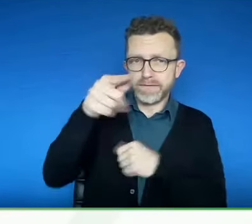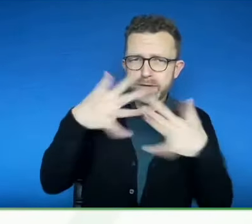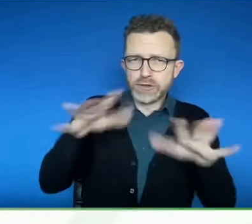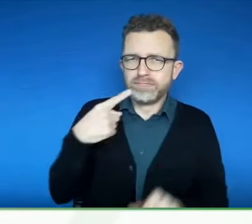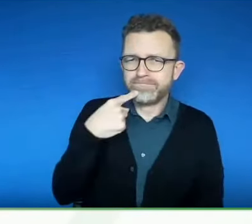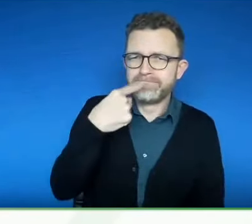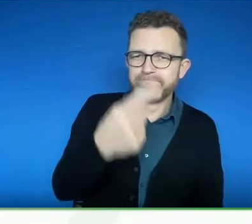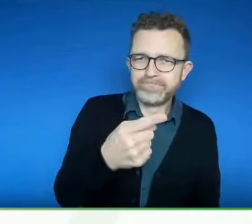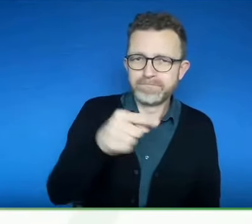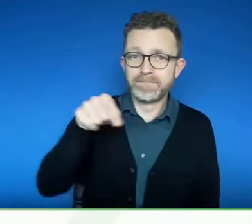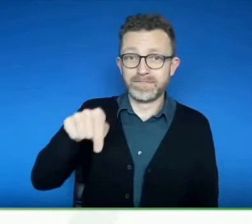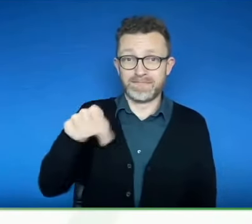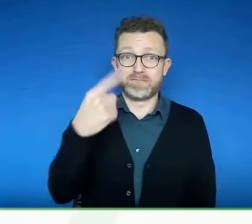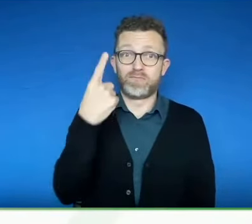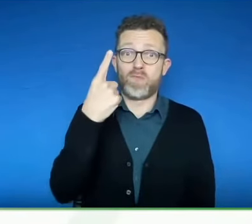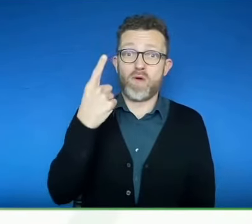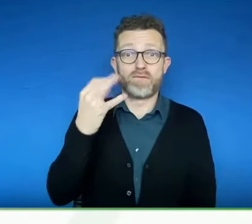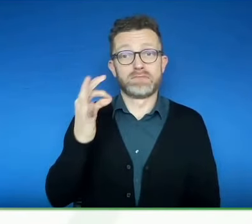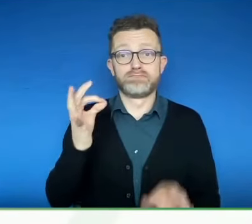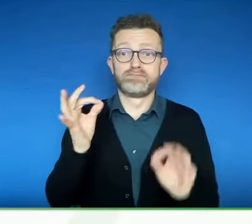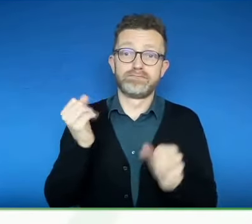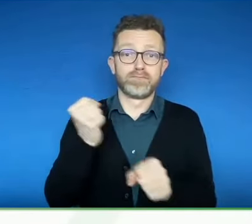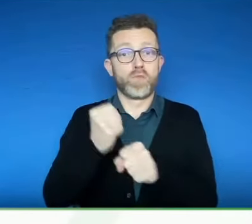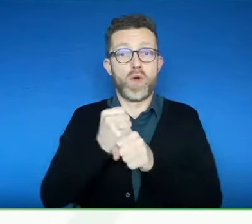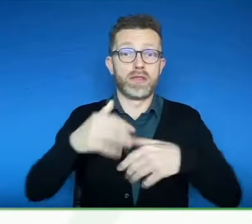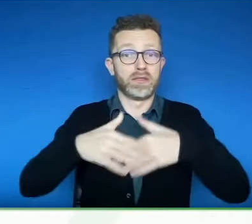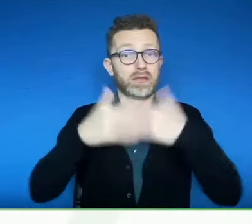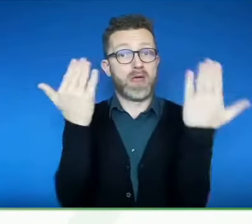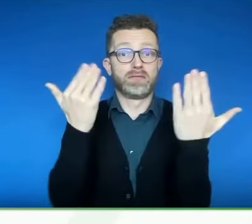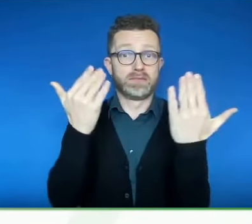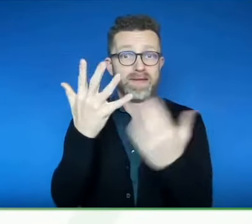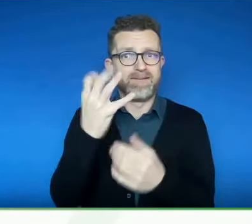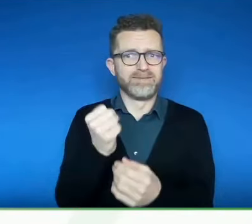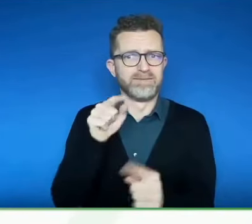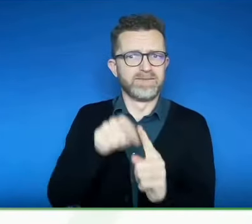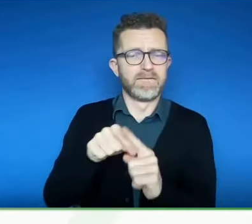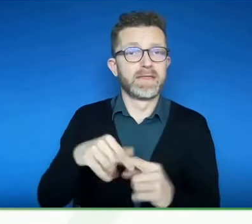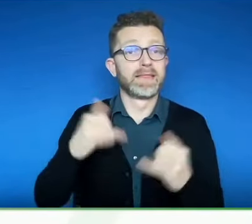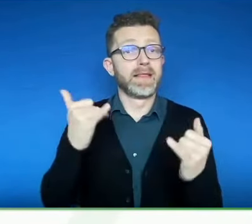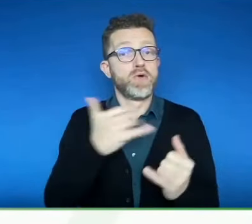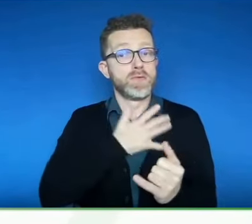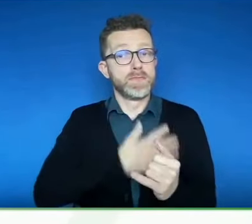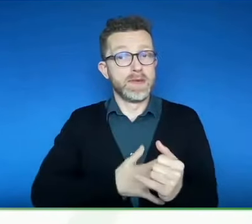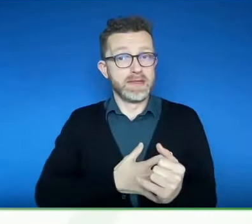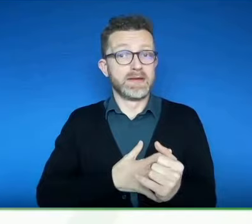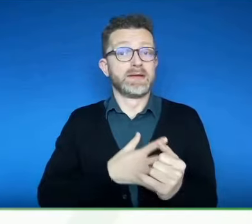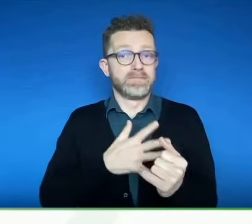if I am not mistaken to Monica Neves Rocha Arten who will connect